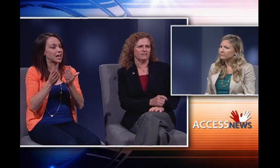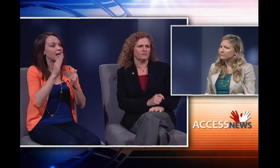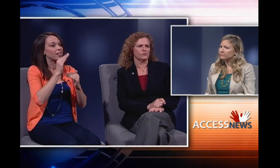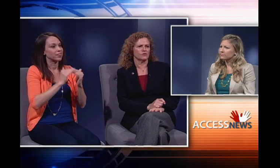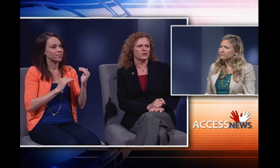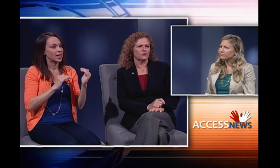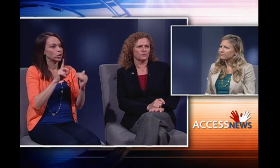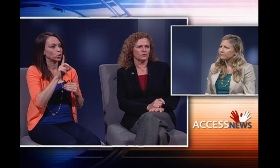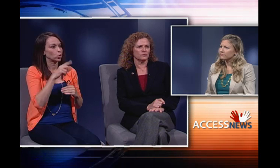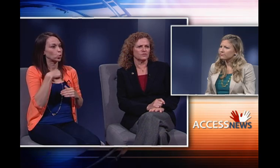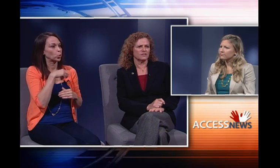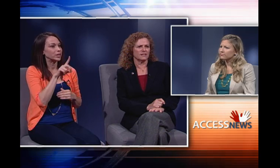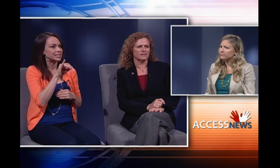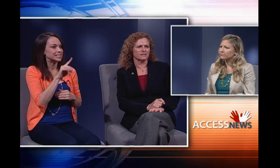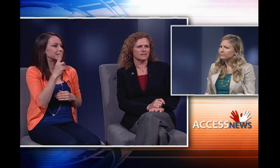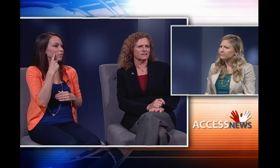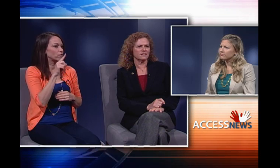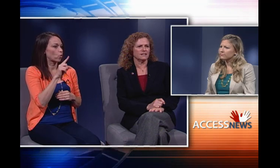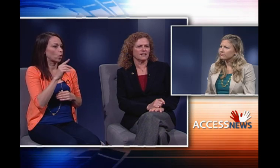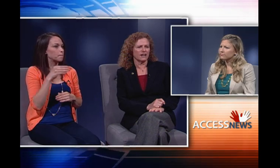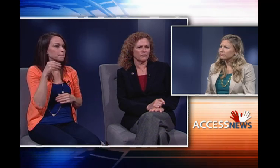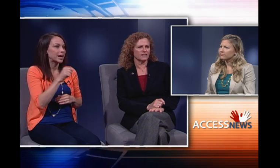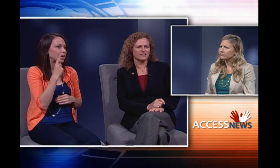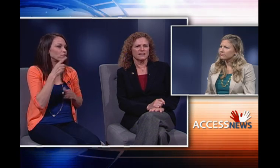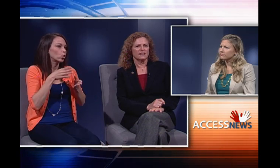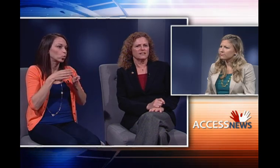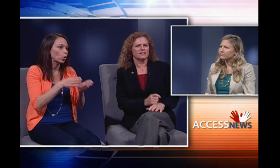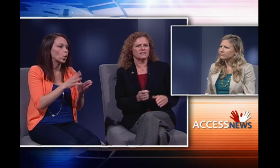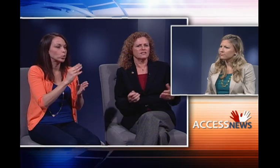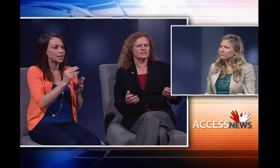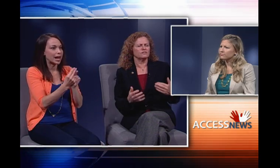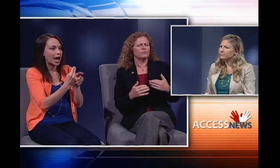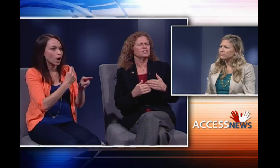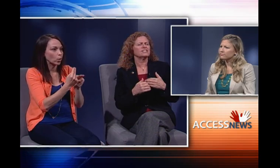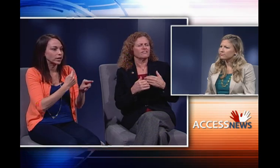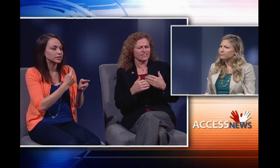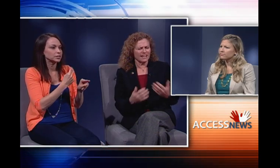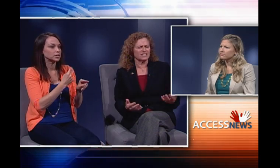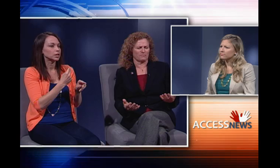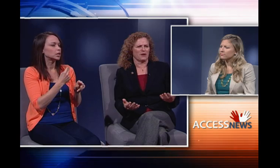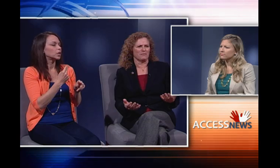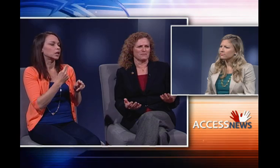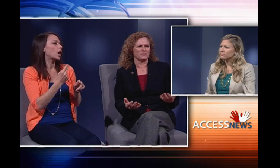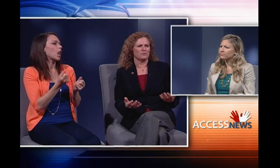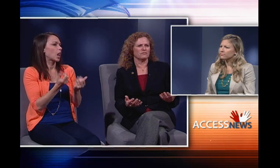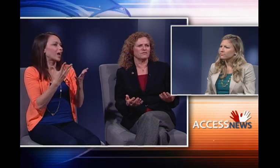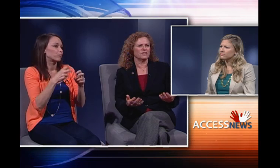for roads and highways. We just have lots of problems with figuring